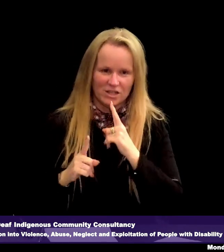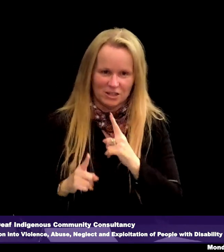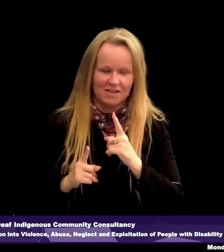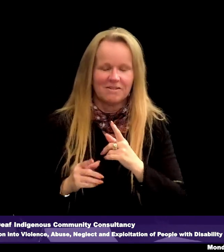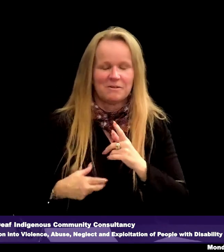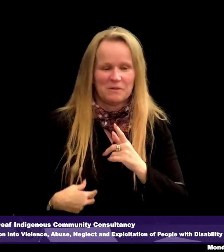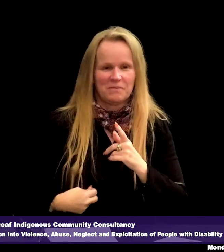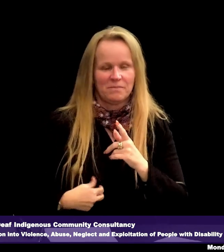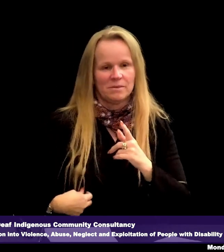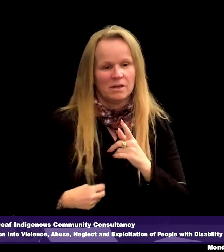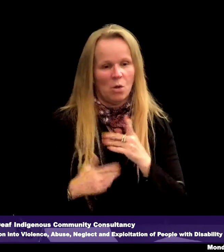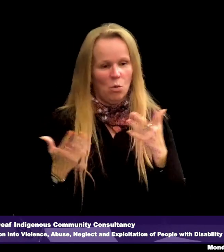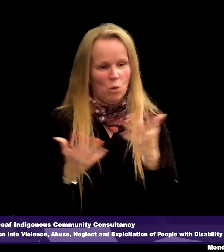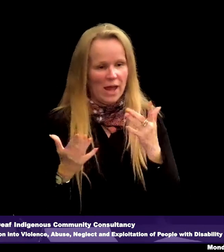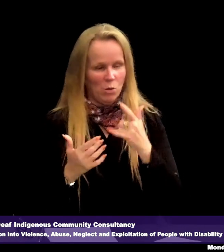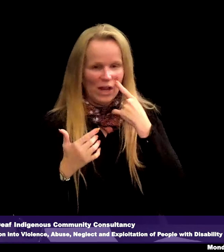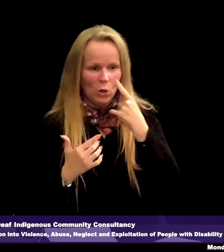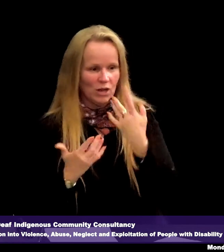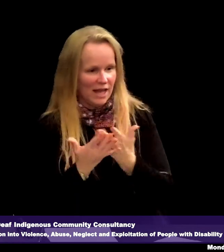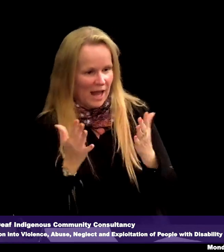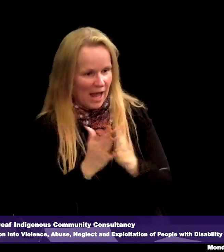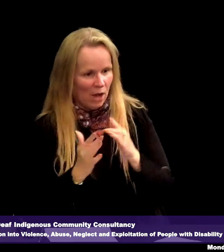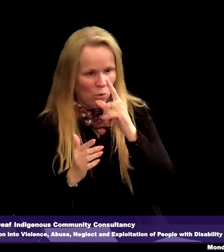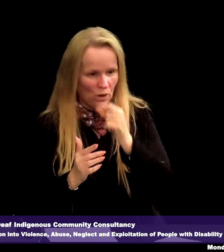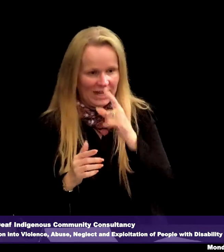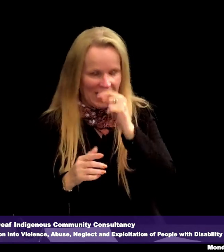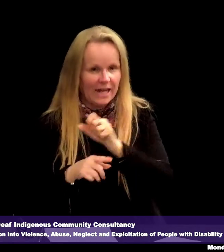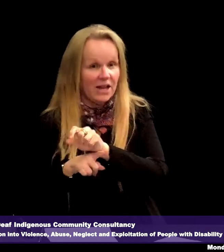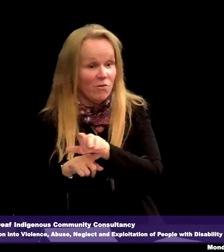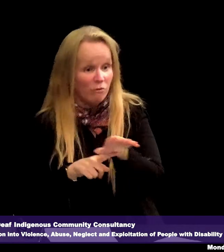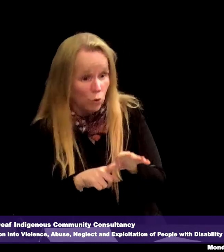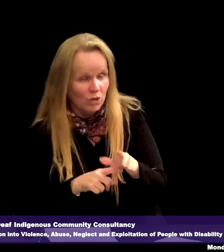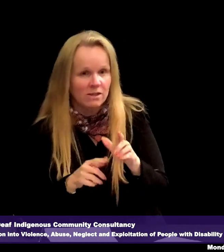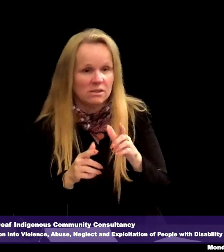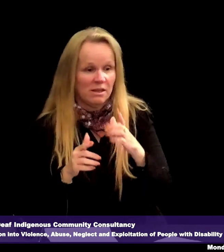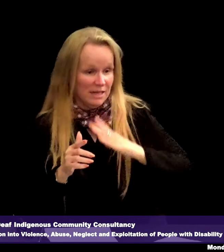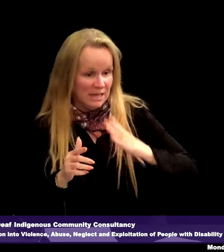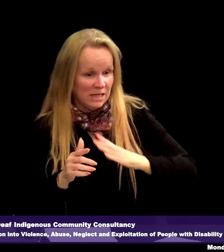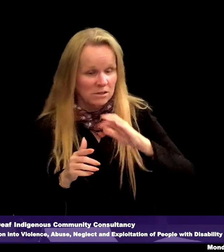I'm an advisor, and what we are doing is that we're looking at how we might be able to